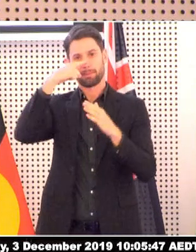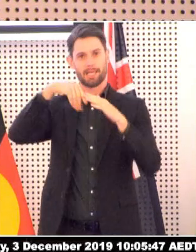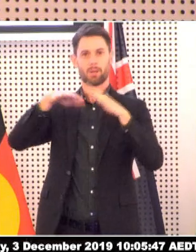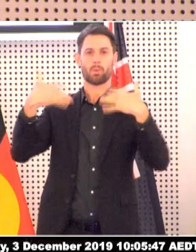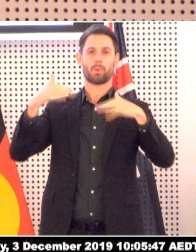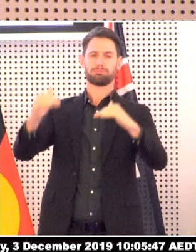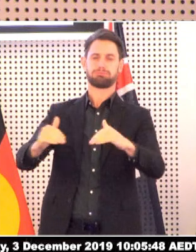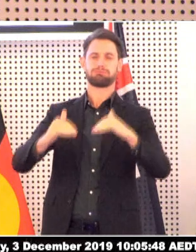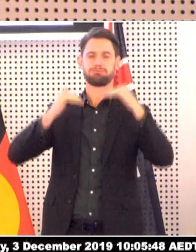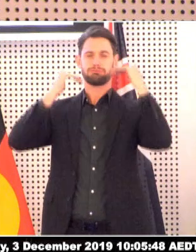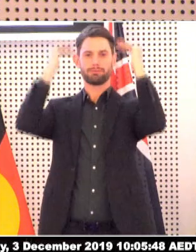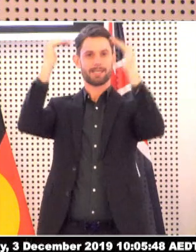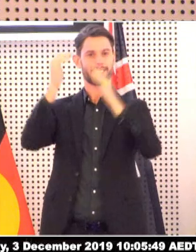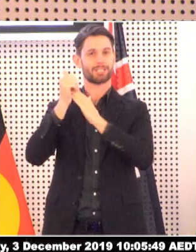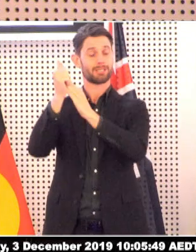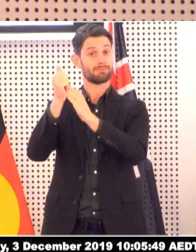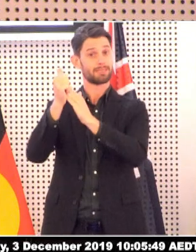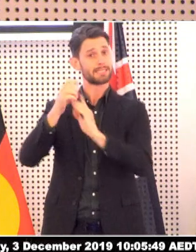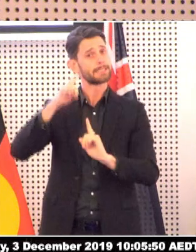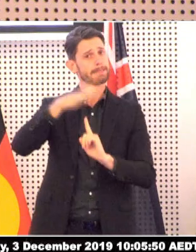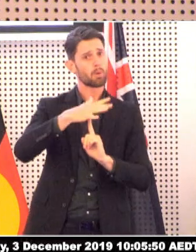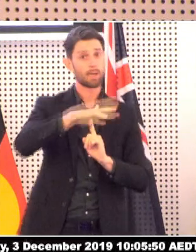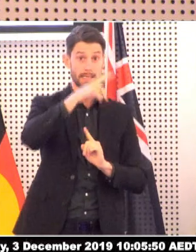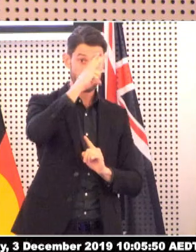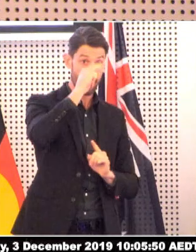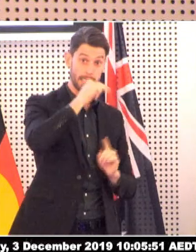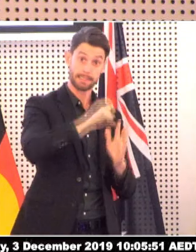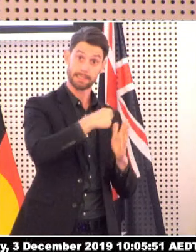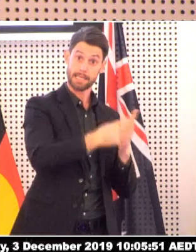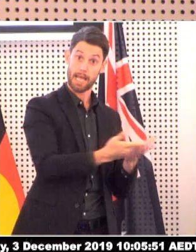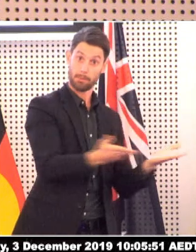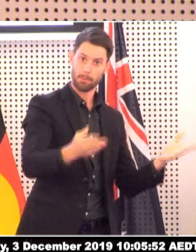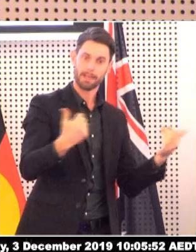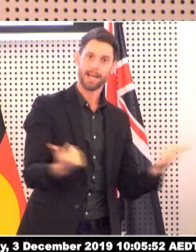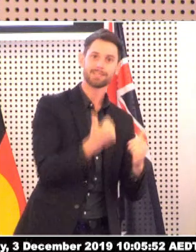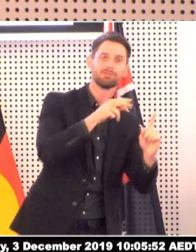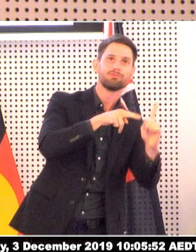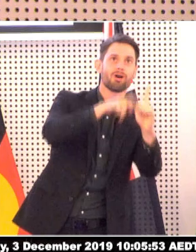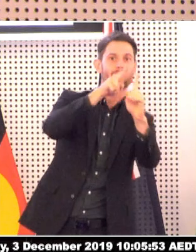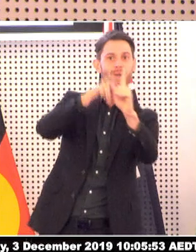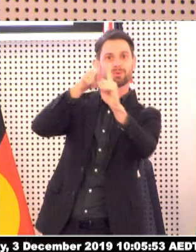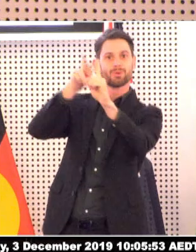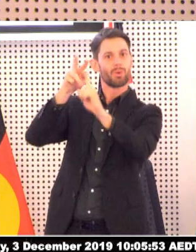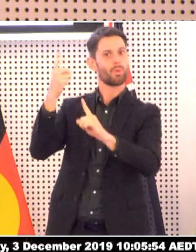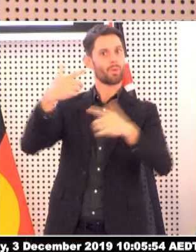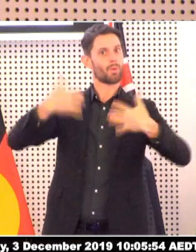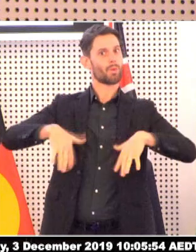have a wide range of disabled role models to learn from as they develop